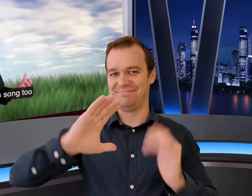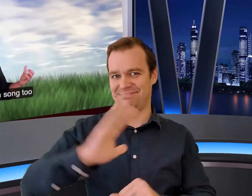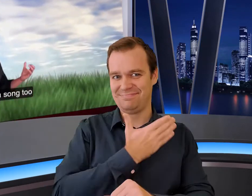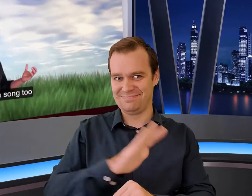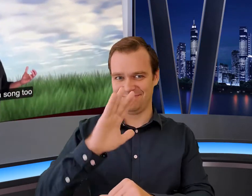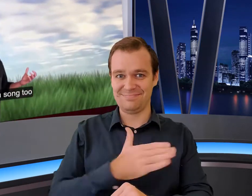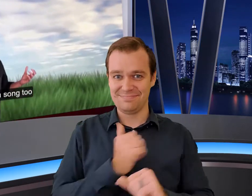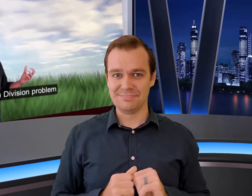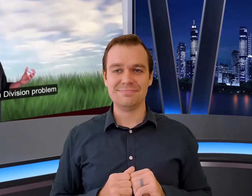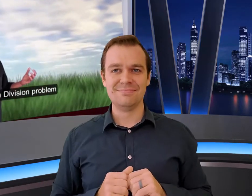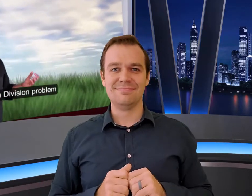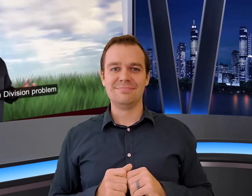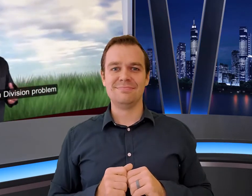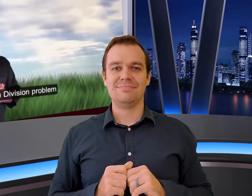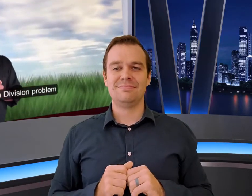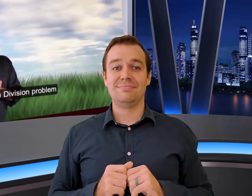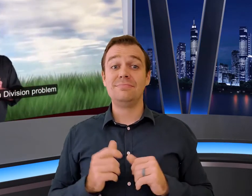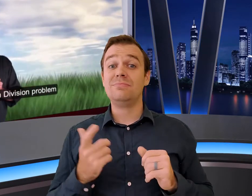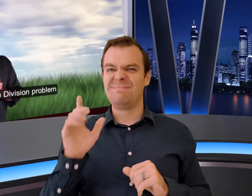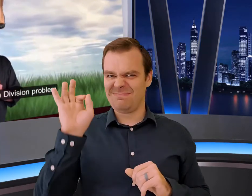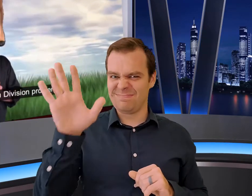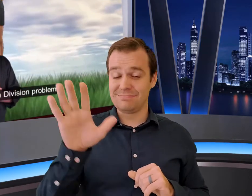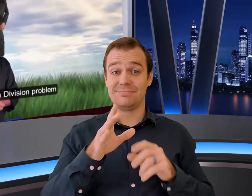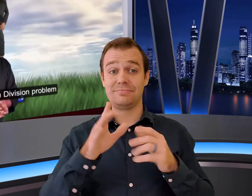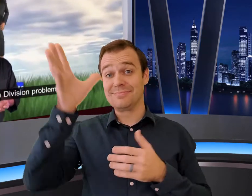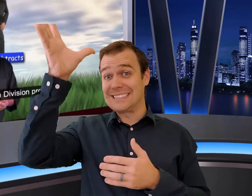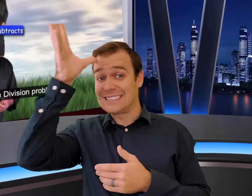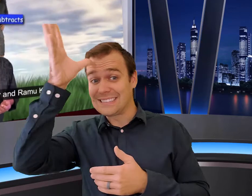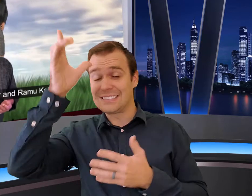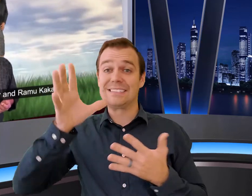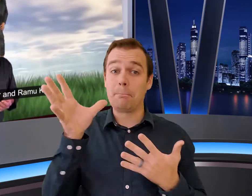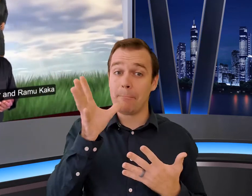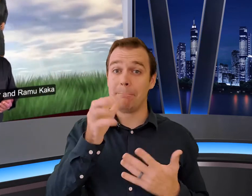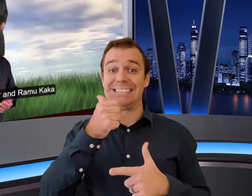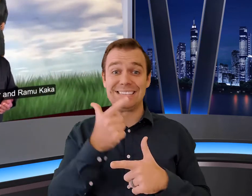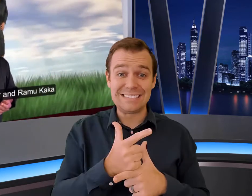We have composed a song too We have mentioned a song in Division problem